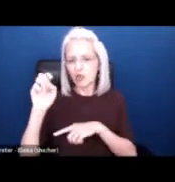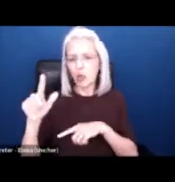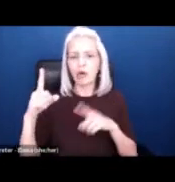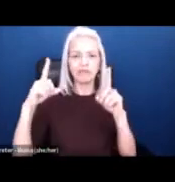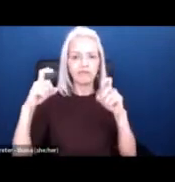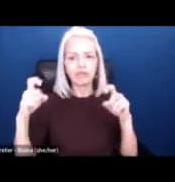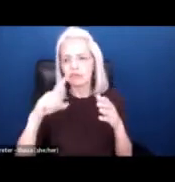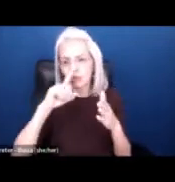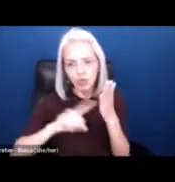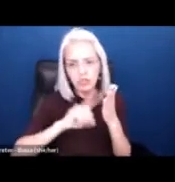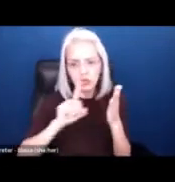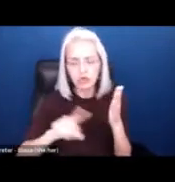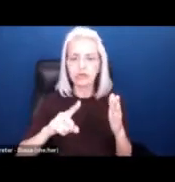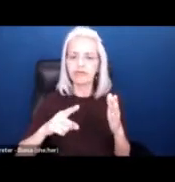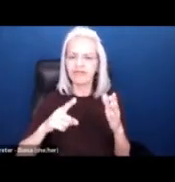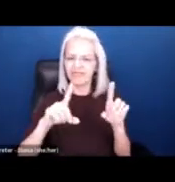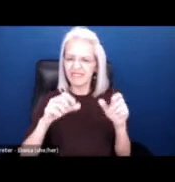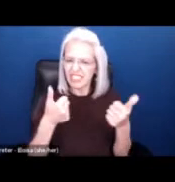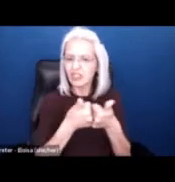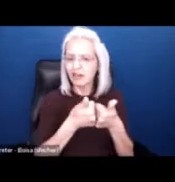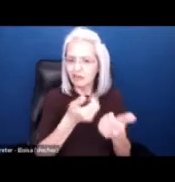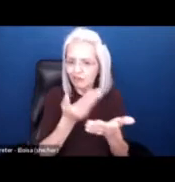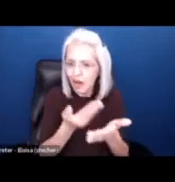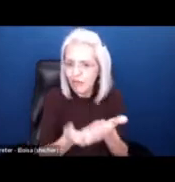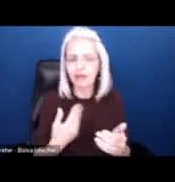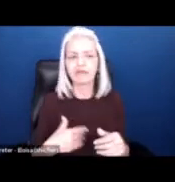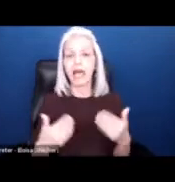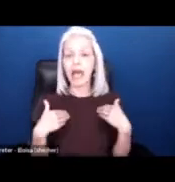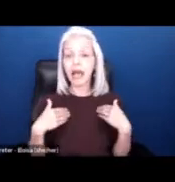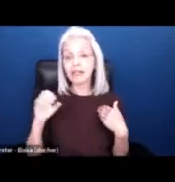looking at reliability, it has a lot of evidence for really all